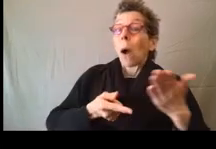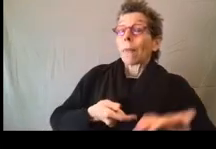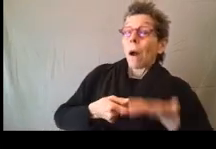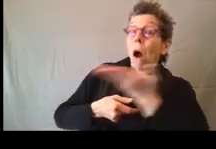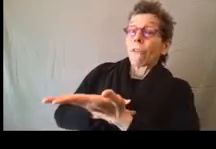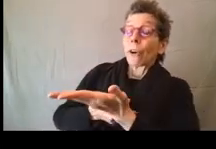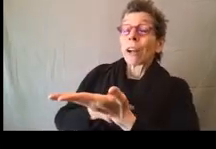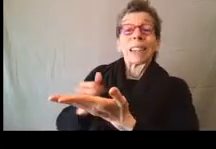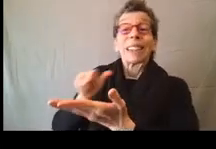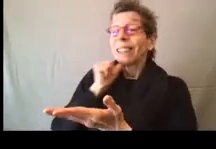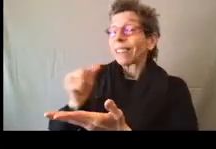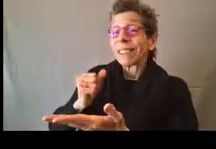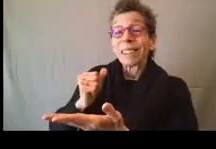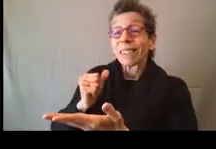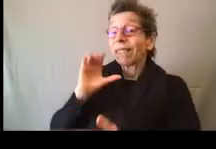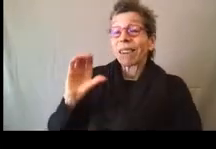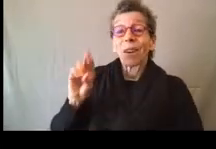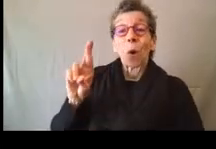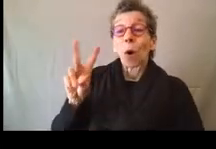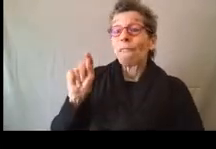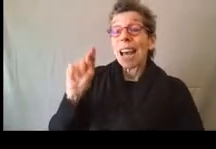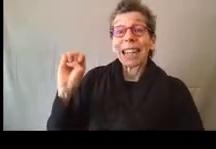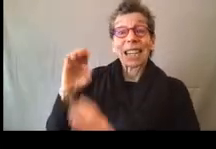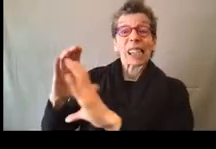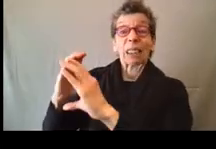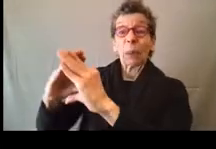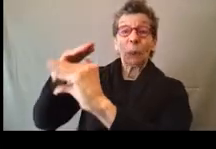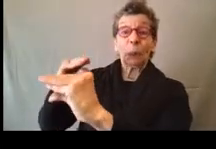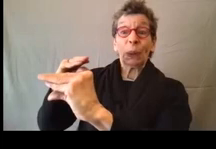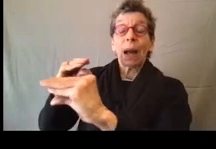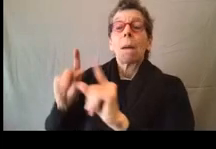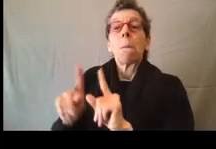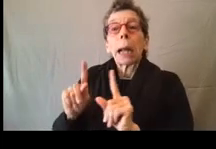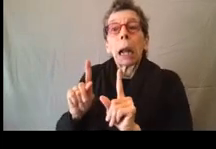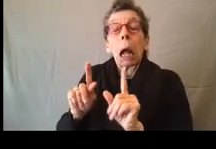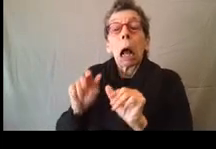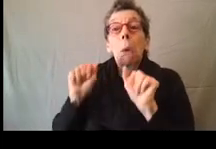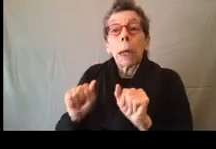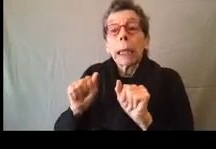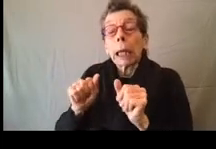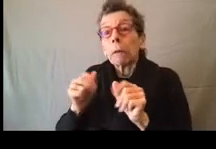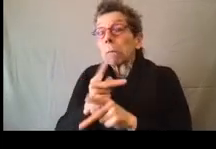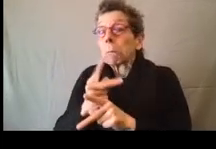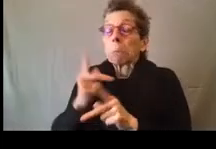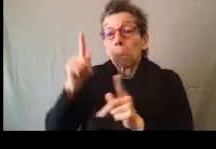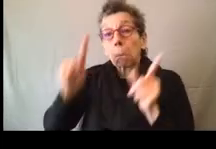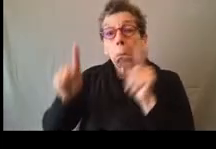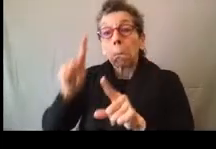the Corvette, but effective solution, having this clear process in place is important so